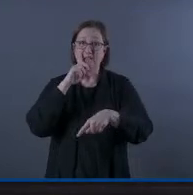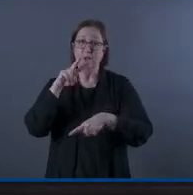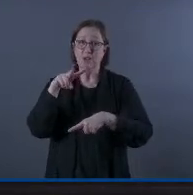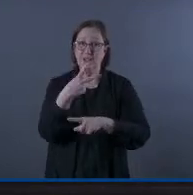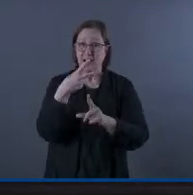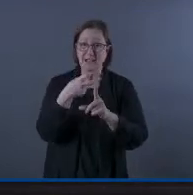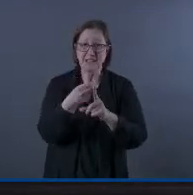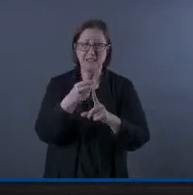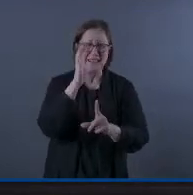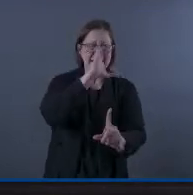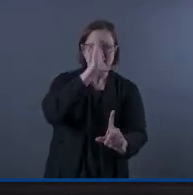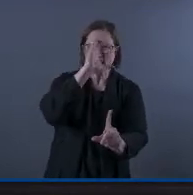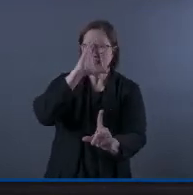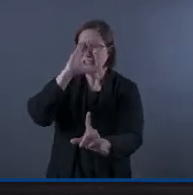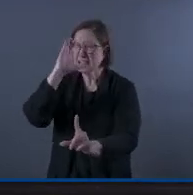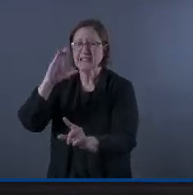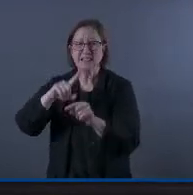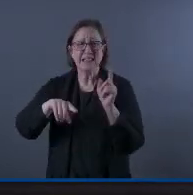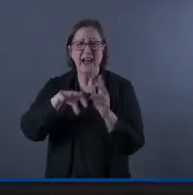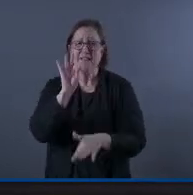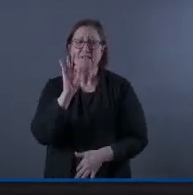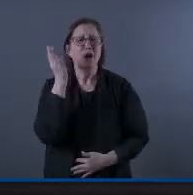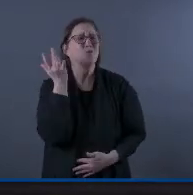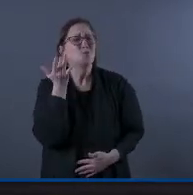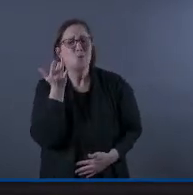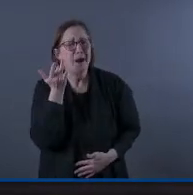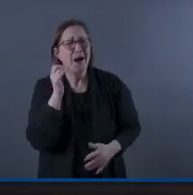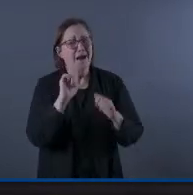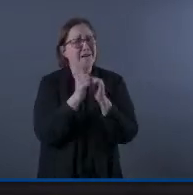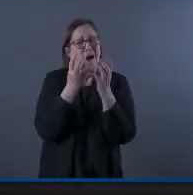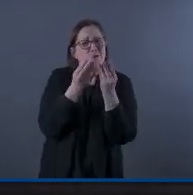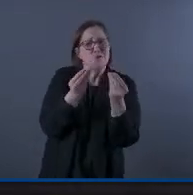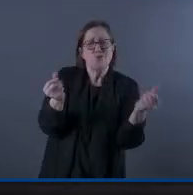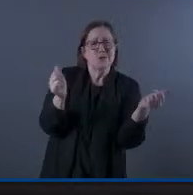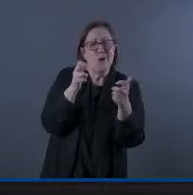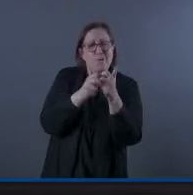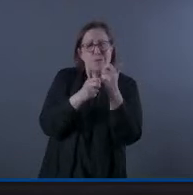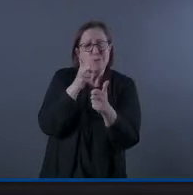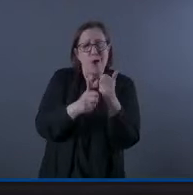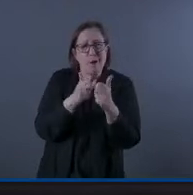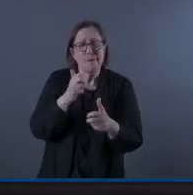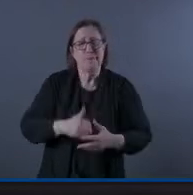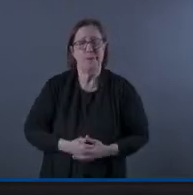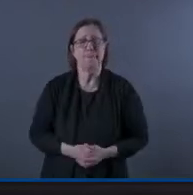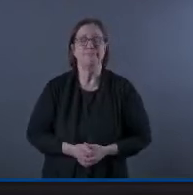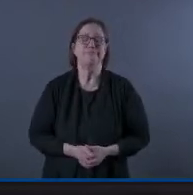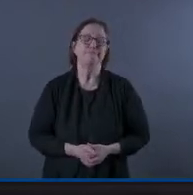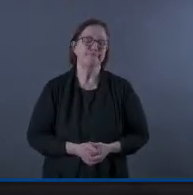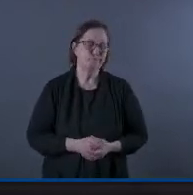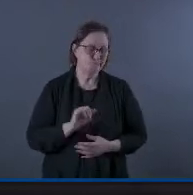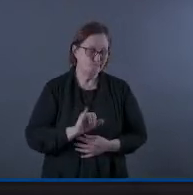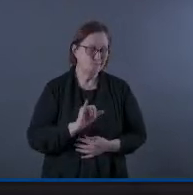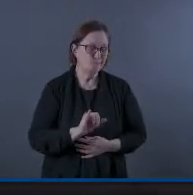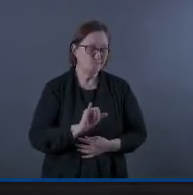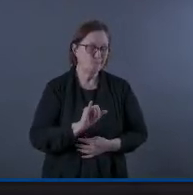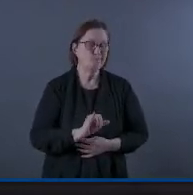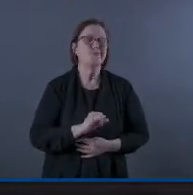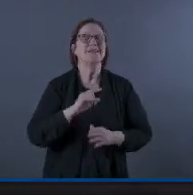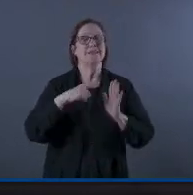Yeah, so we recognize that for a handful of patients, the location where they get their first dose,